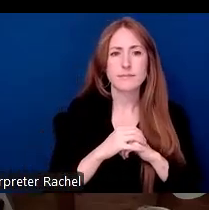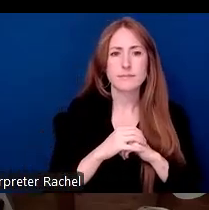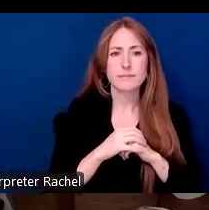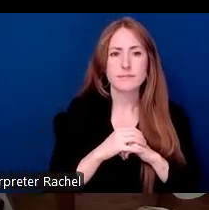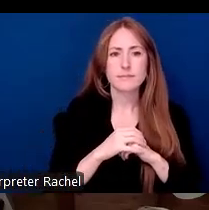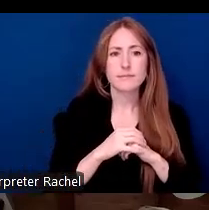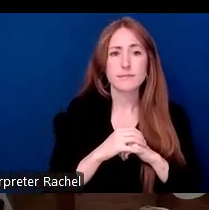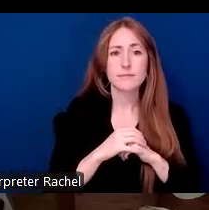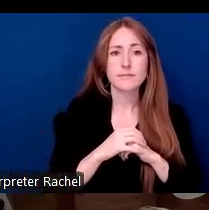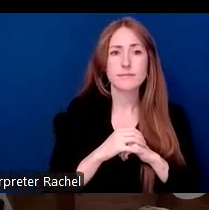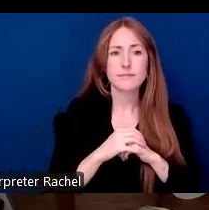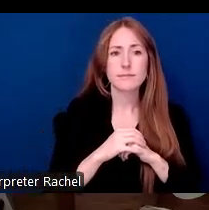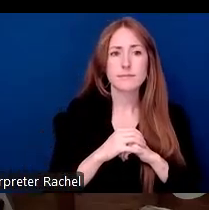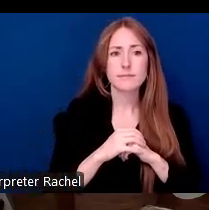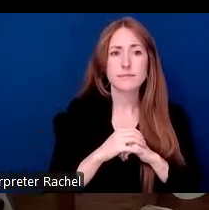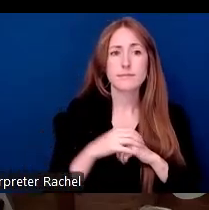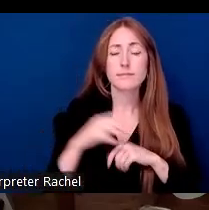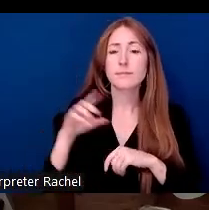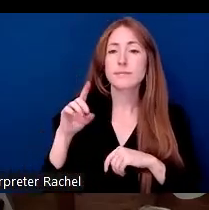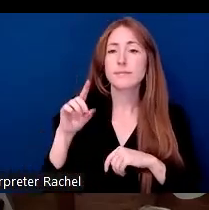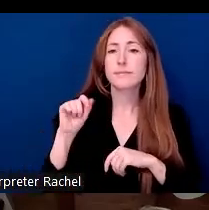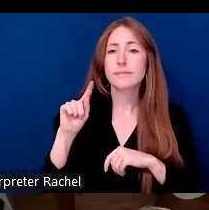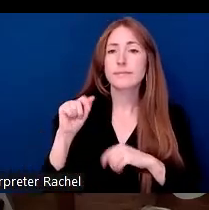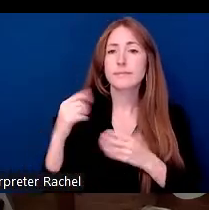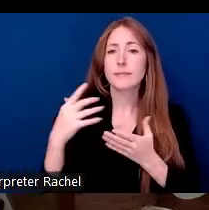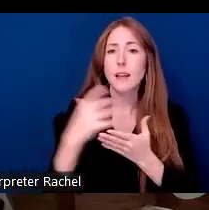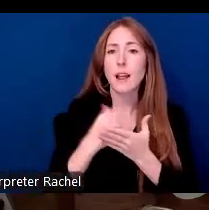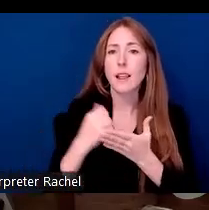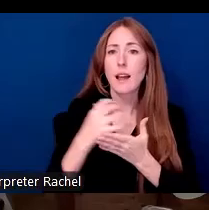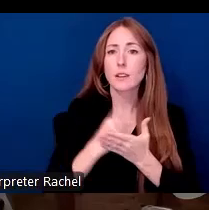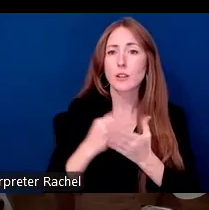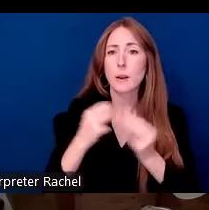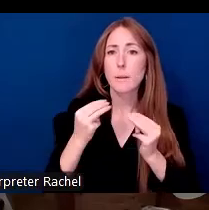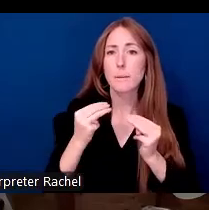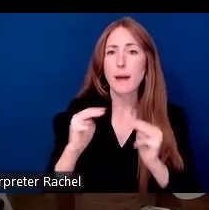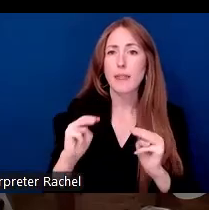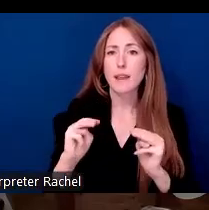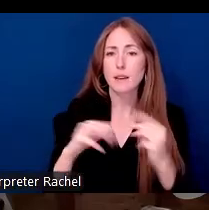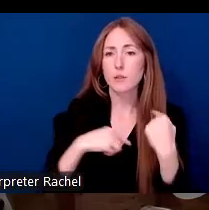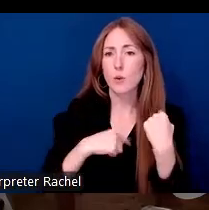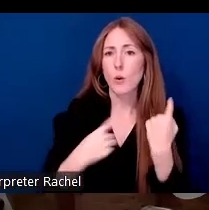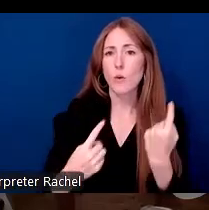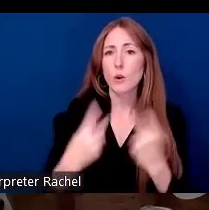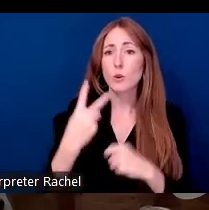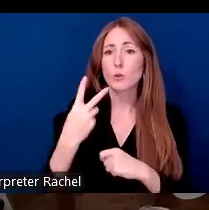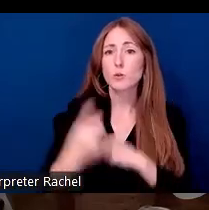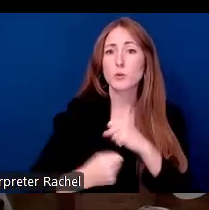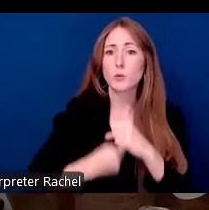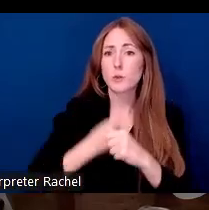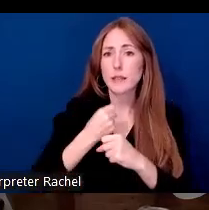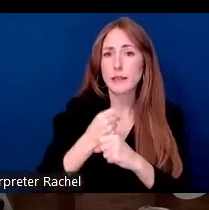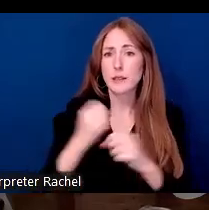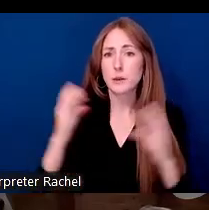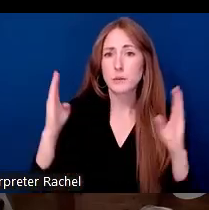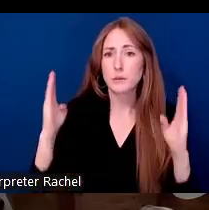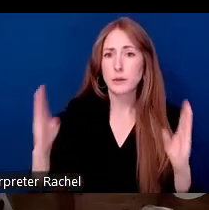these were the data collection methods used over a two-year period. Tools were co-developed with